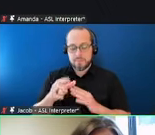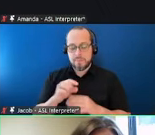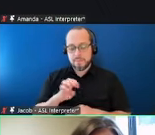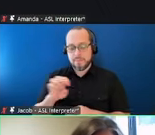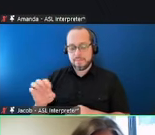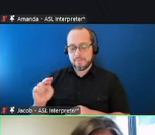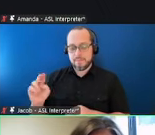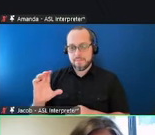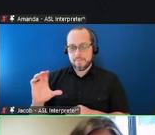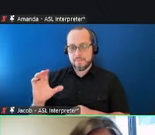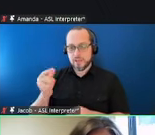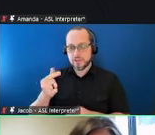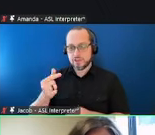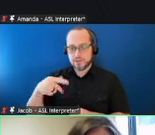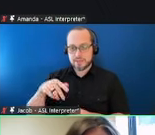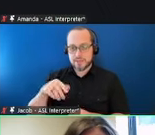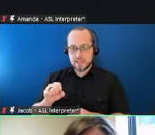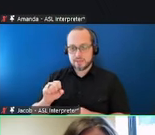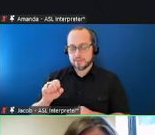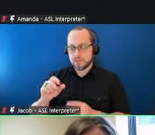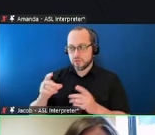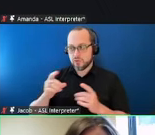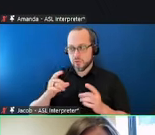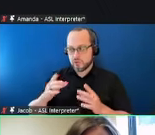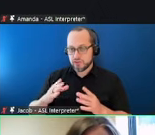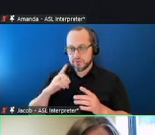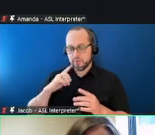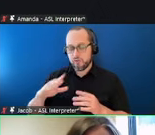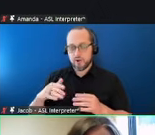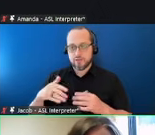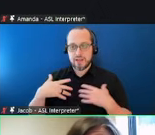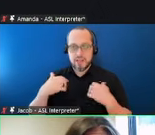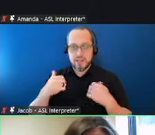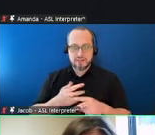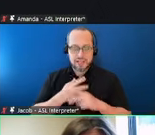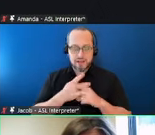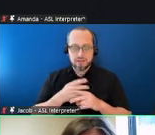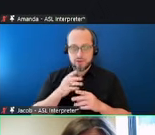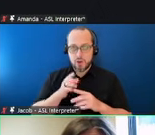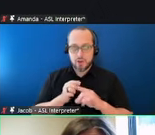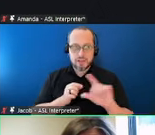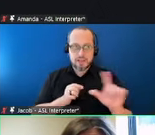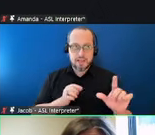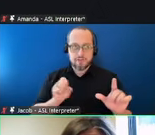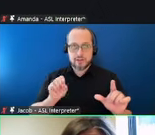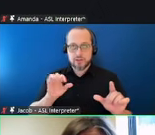your GPS and um directions to healthcare may sound something like turn left at the soybean field,